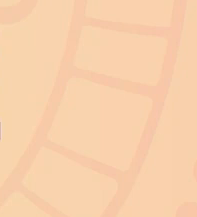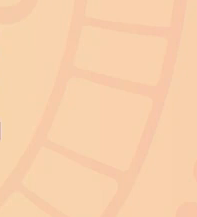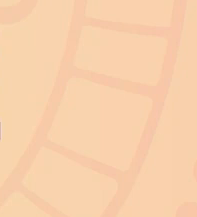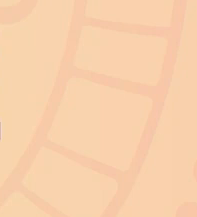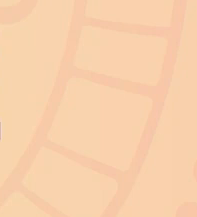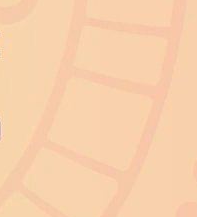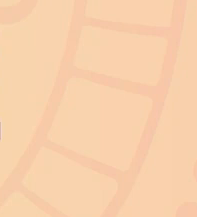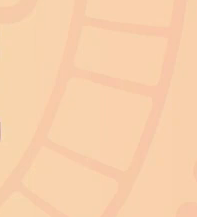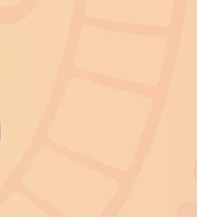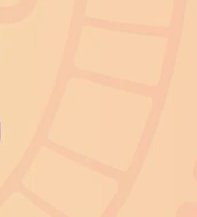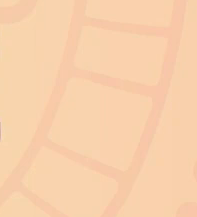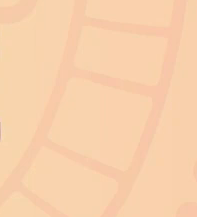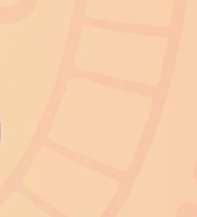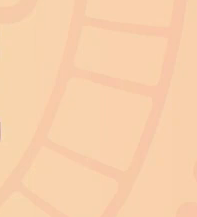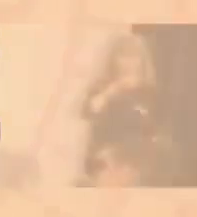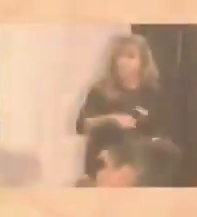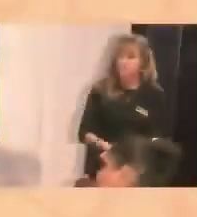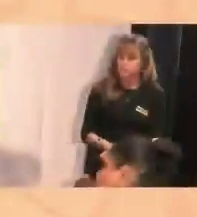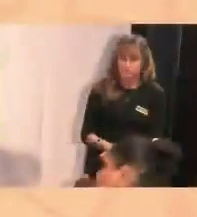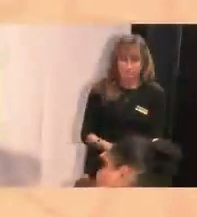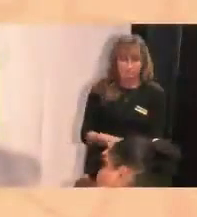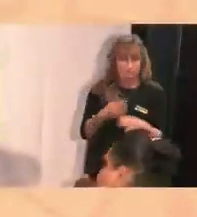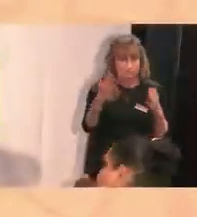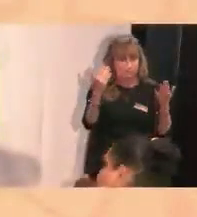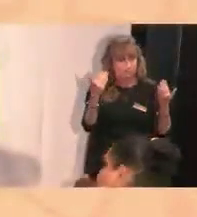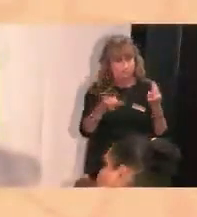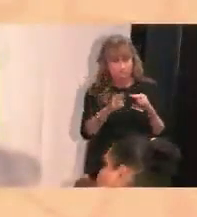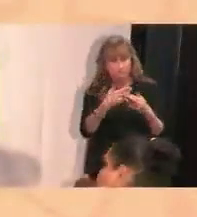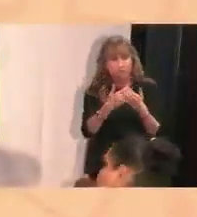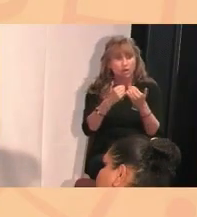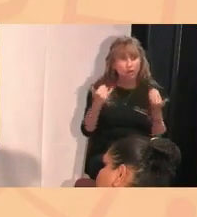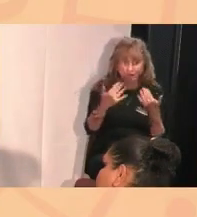Good afternoon, lovely ladies, gorgeous gentlemen and friends and family beyond the binary.